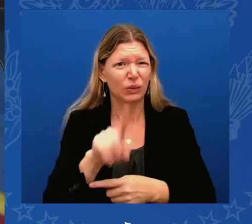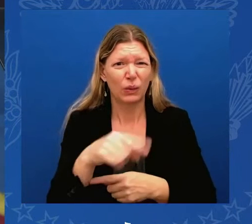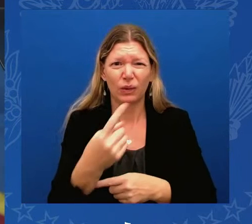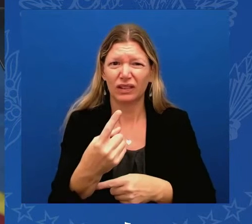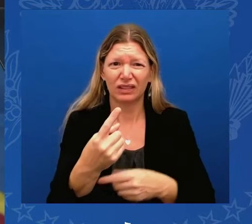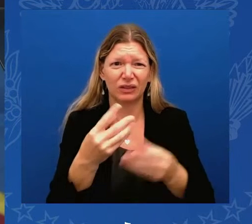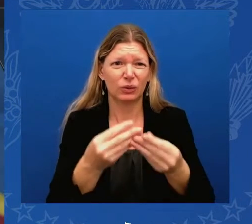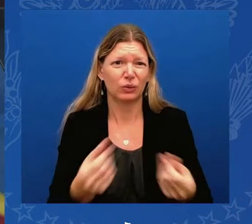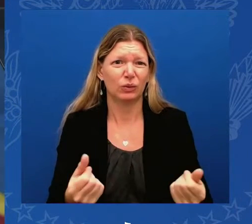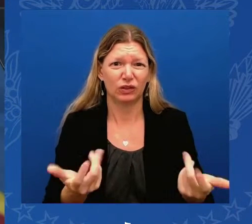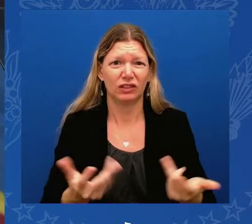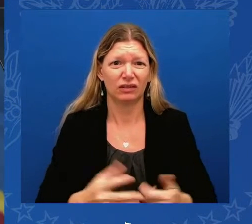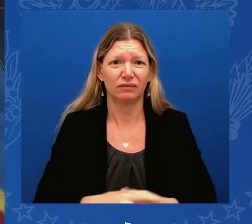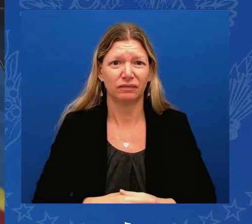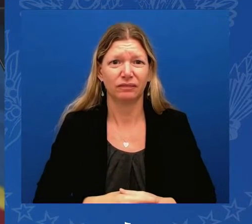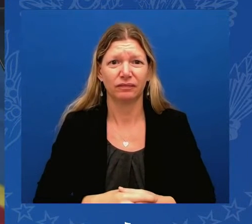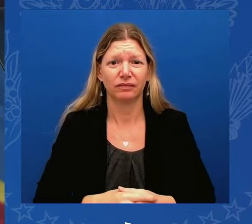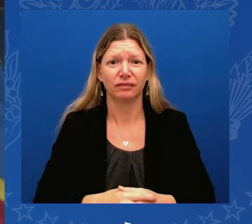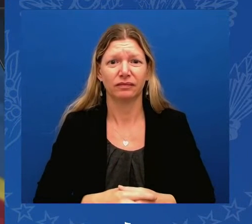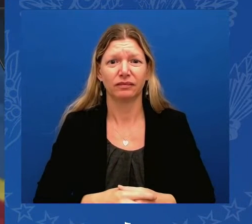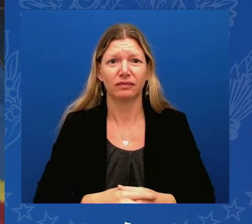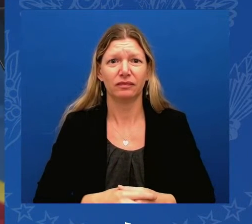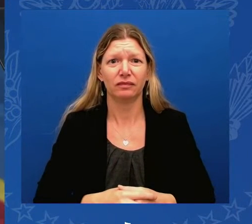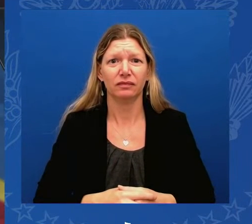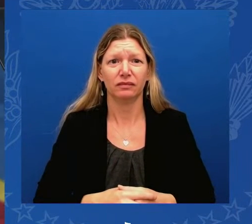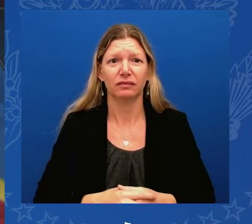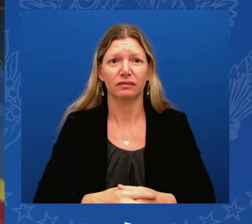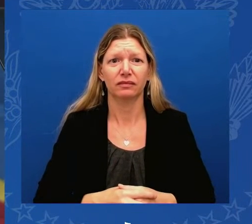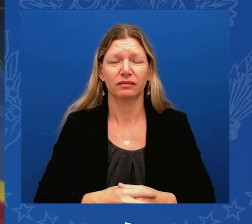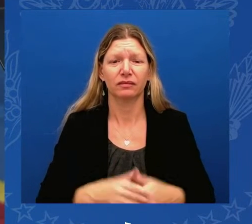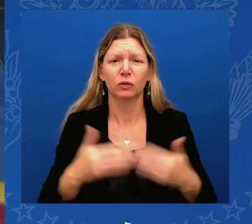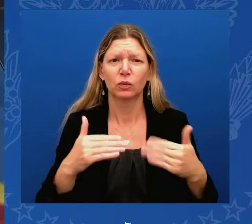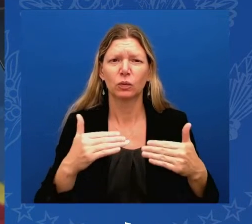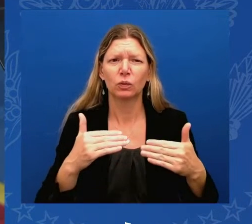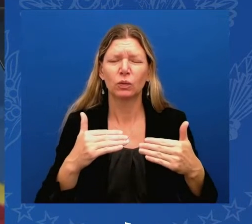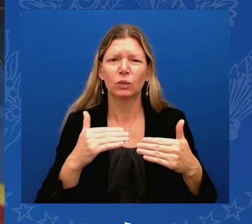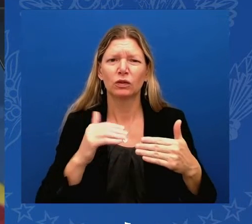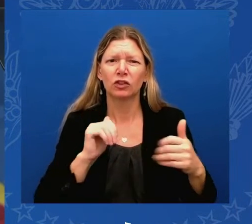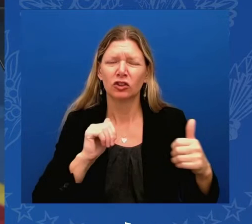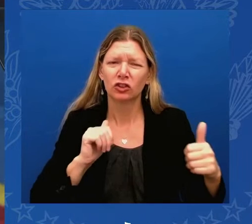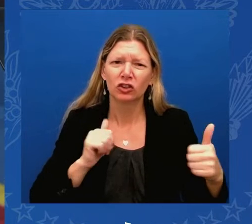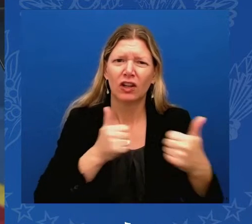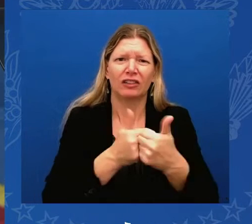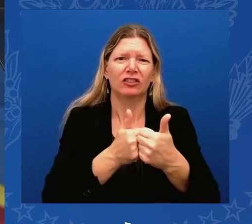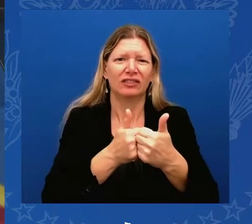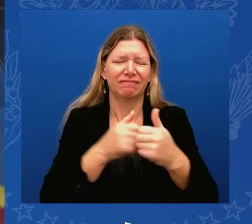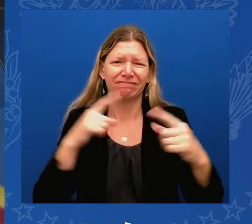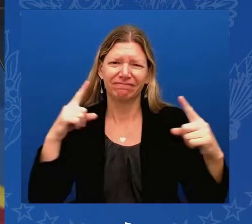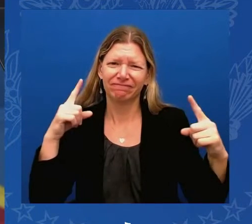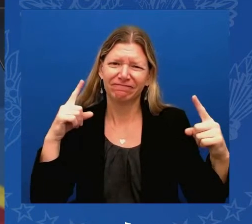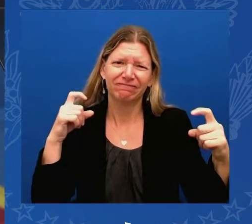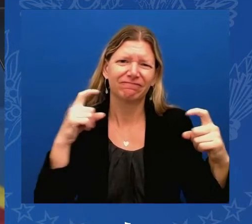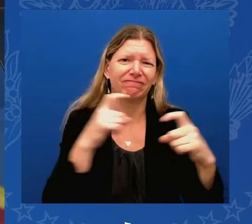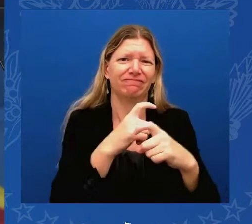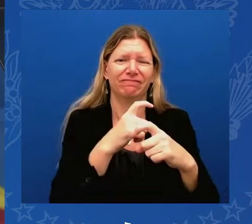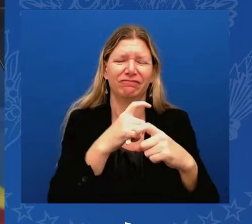This is one of the hardest, most complicated problems in the world. And there's nothing easy about it. I know it angered and frustrates many of you,